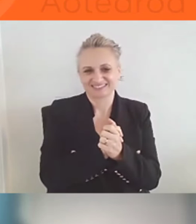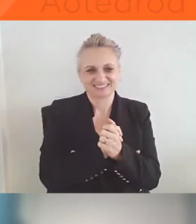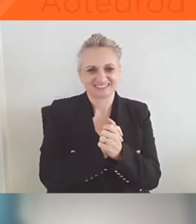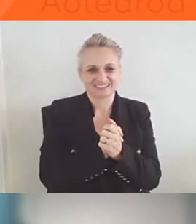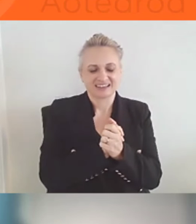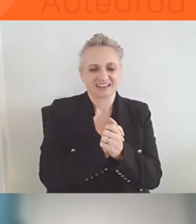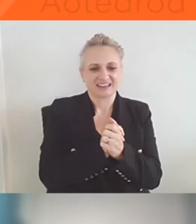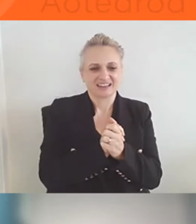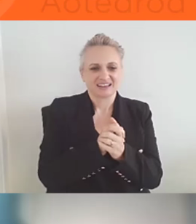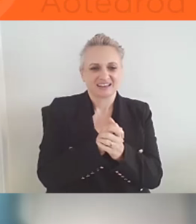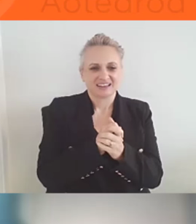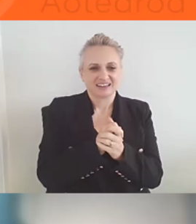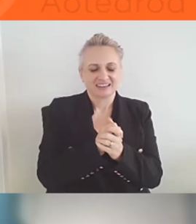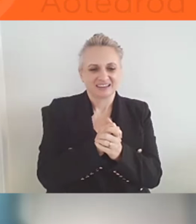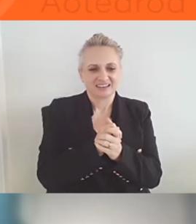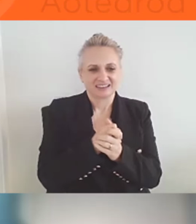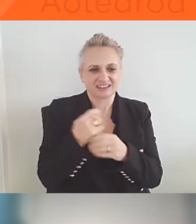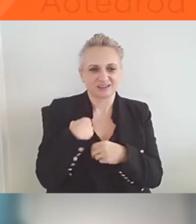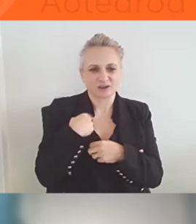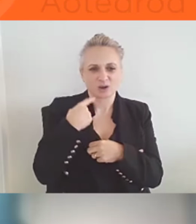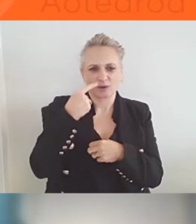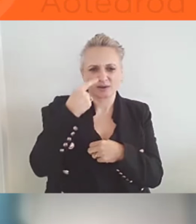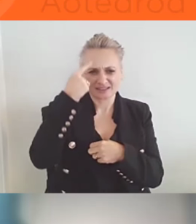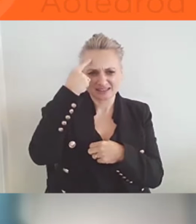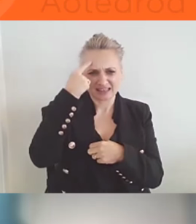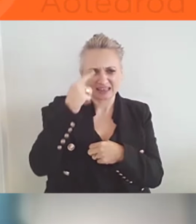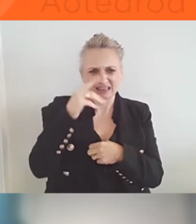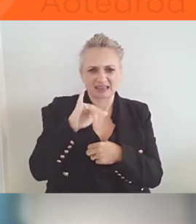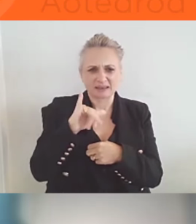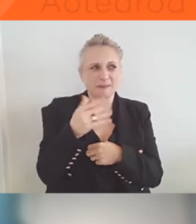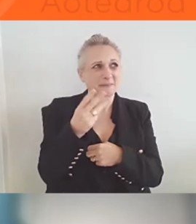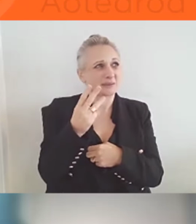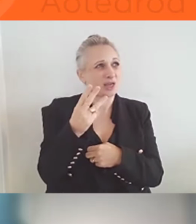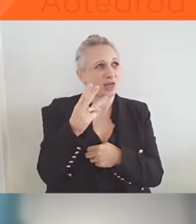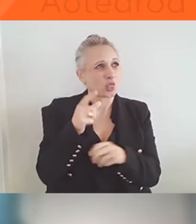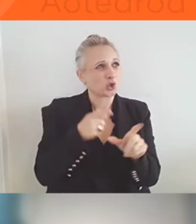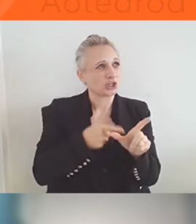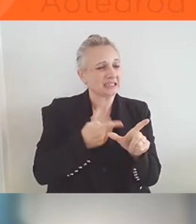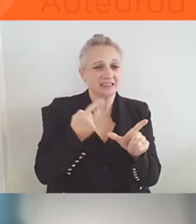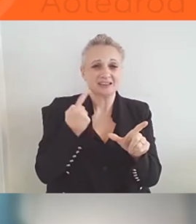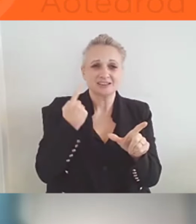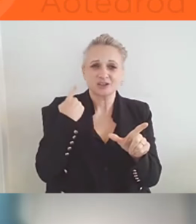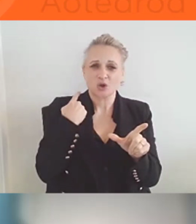probably 20, 30 years ago for me now, but I don't remember us spending